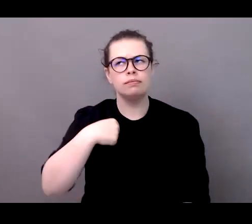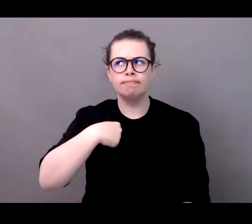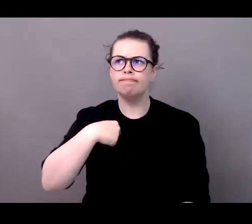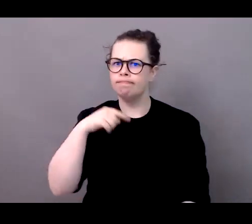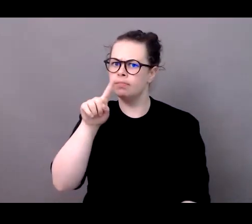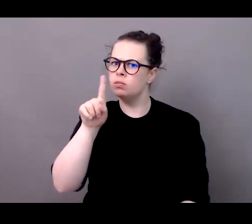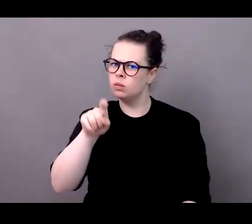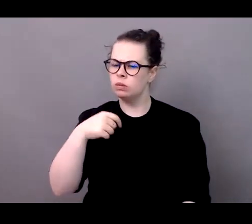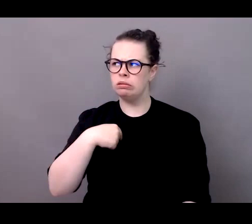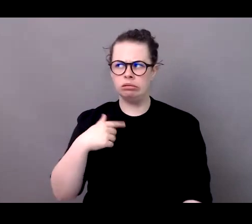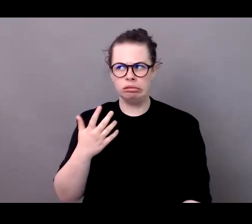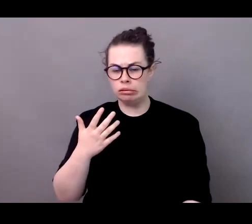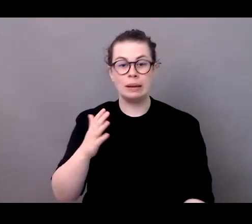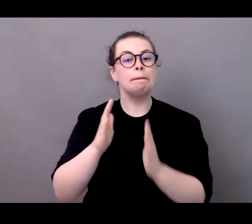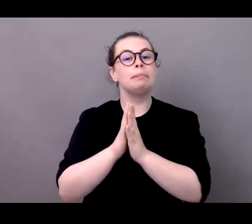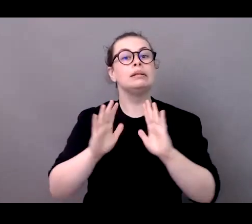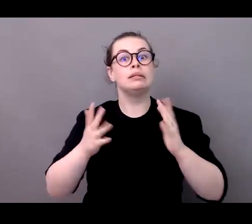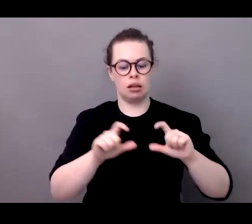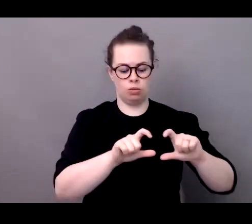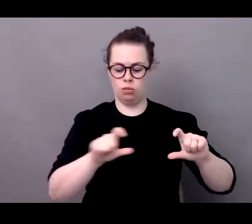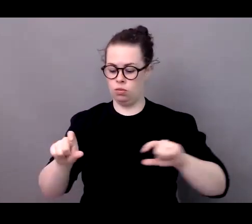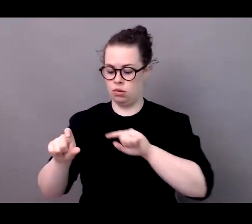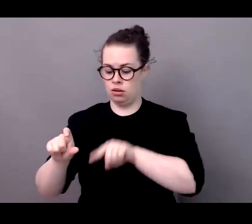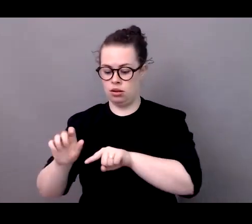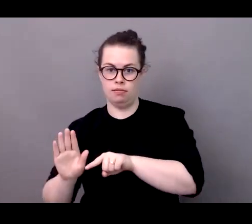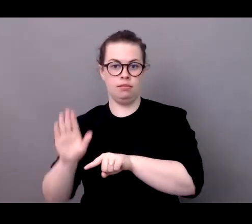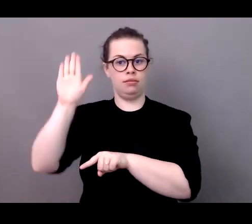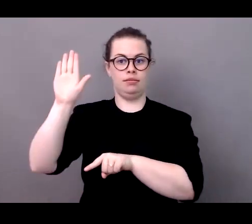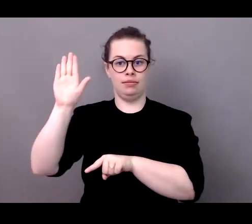please press the "raise hand" button and I will invite you to turn on your microphone